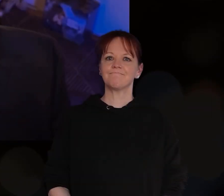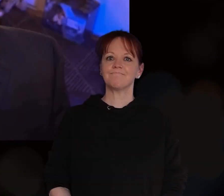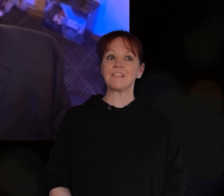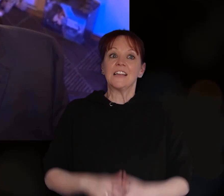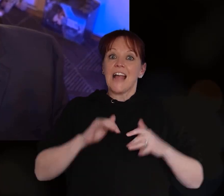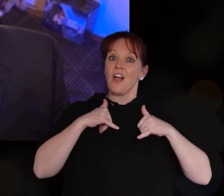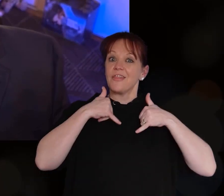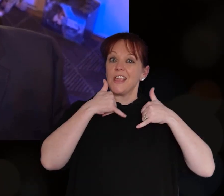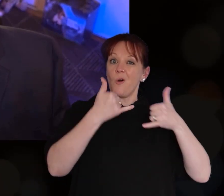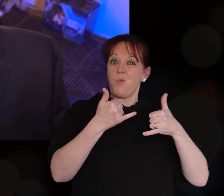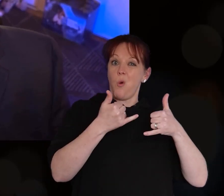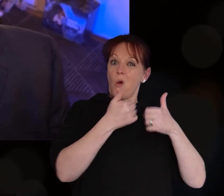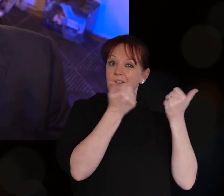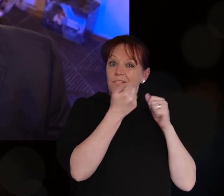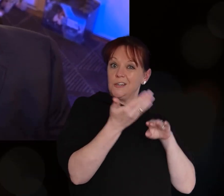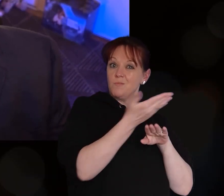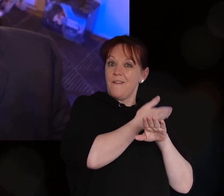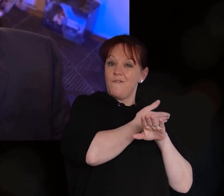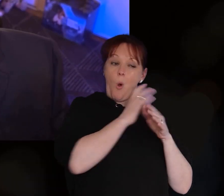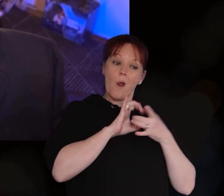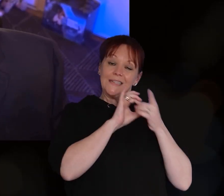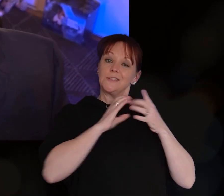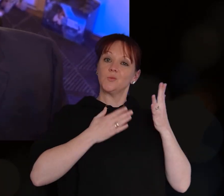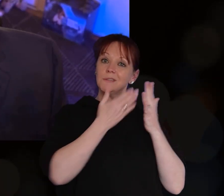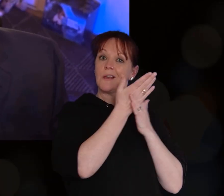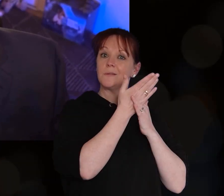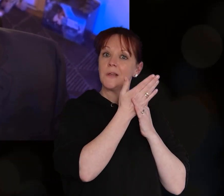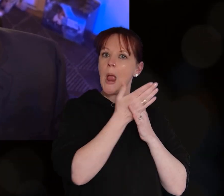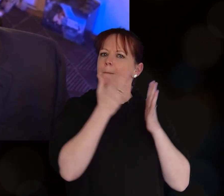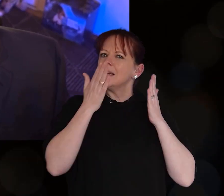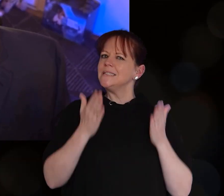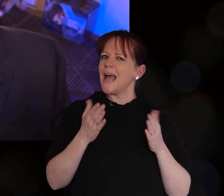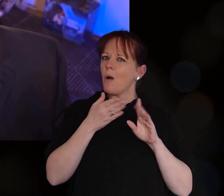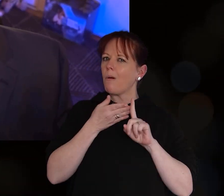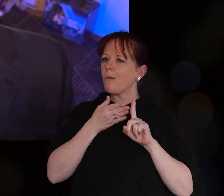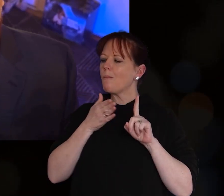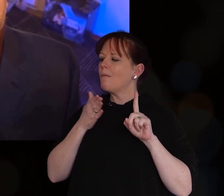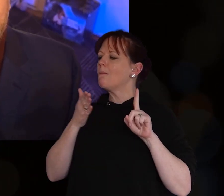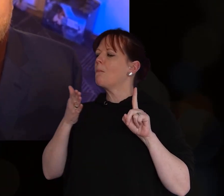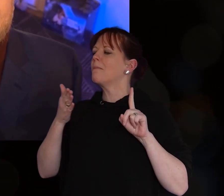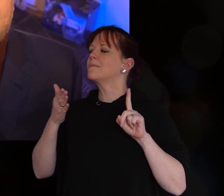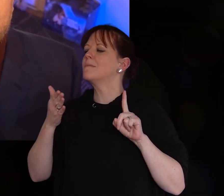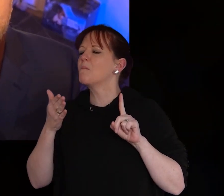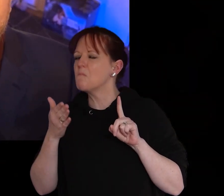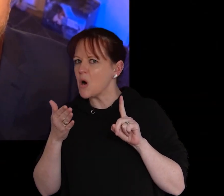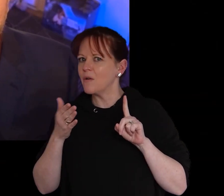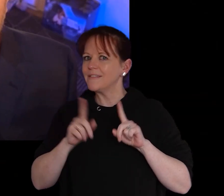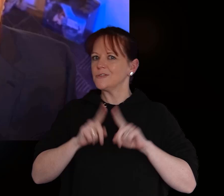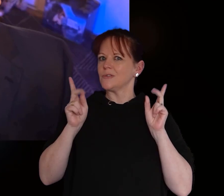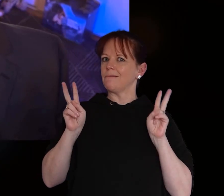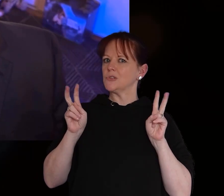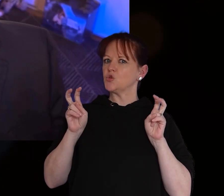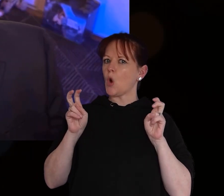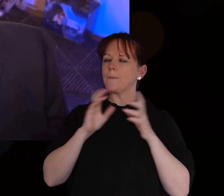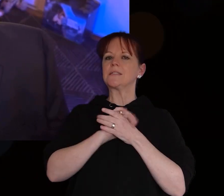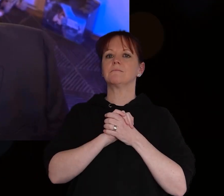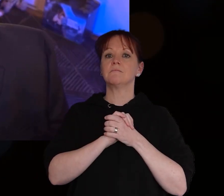Now the first batch of awards was all about accessibility. For the next segment we're going to diverge a bit into some complimentary topics